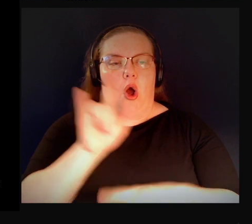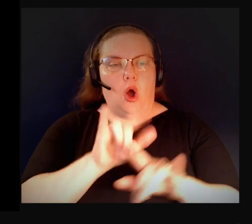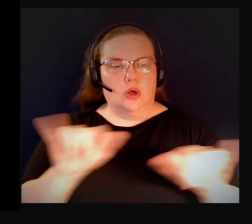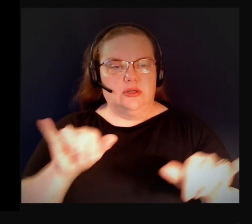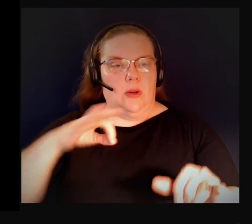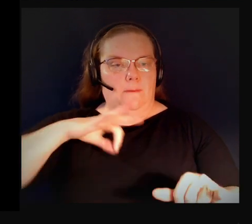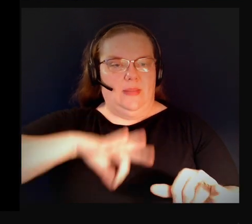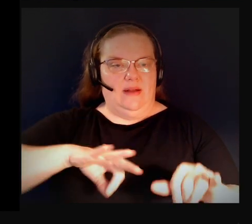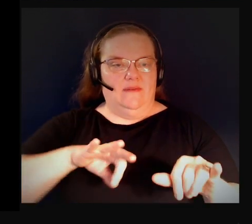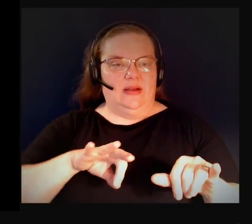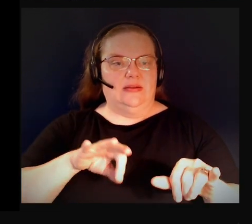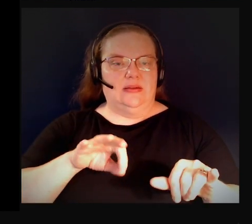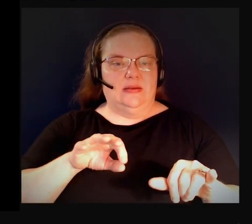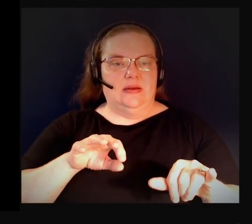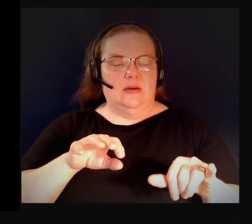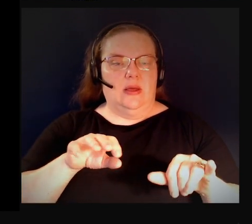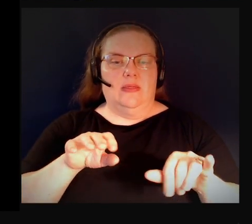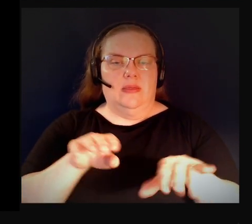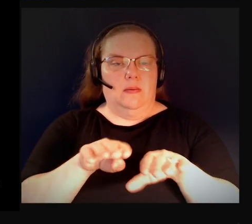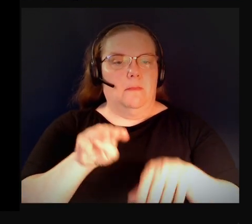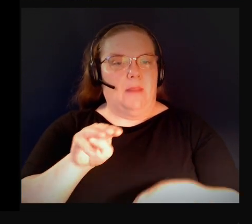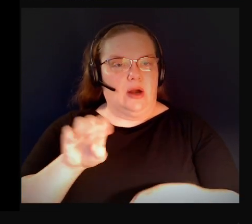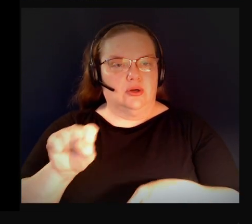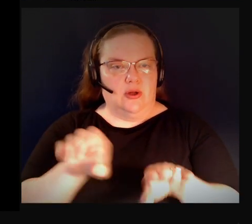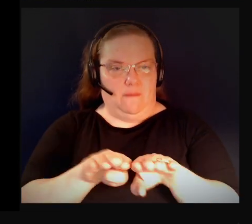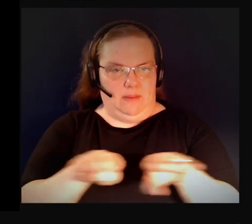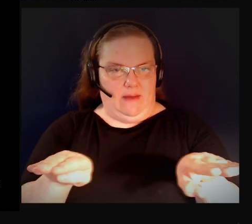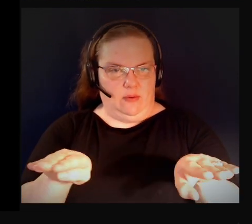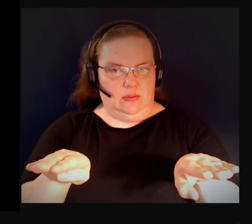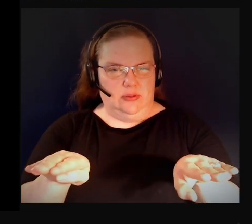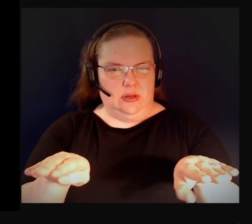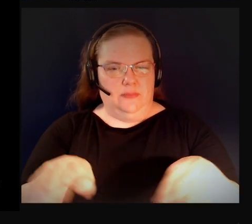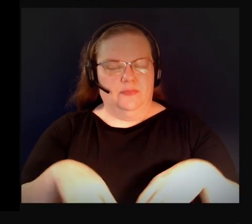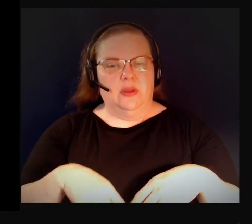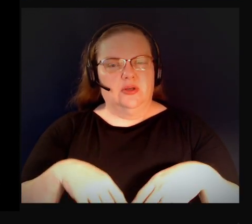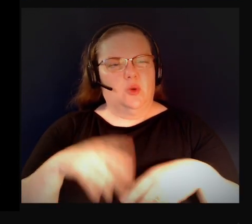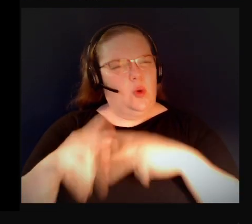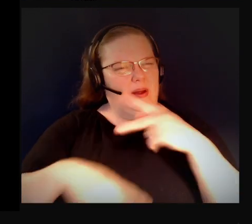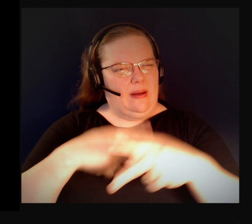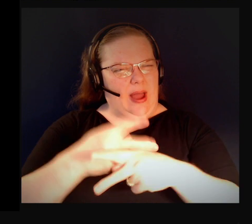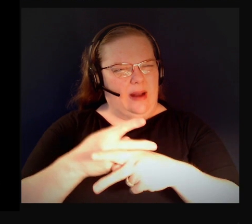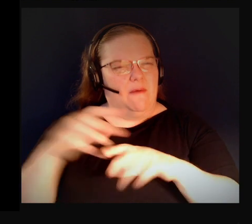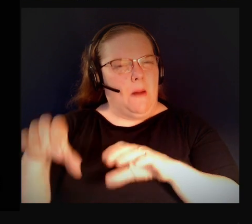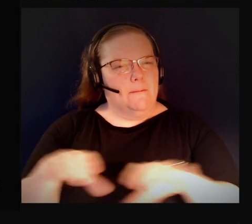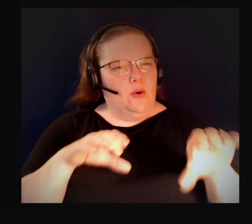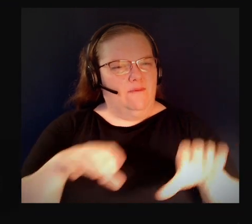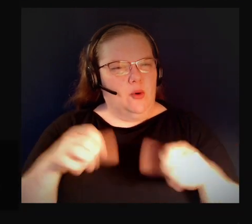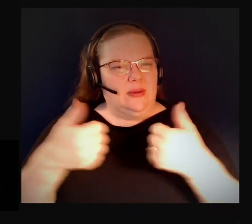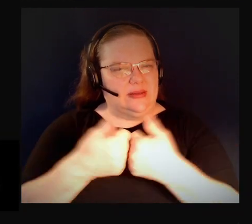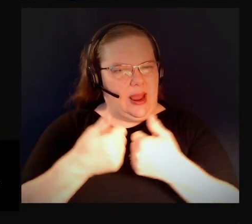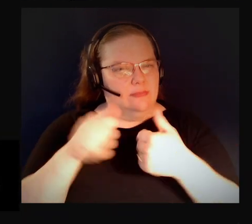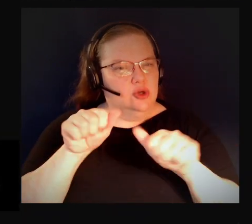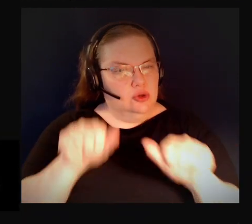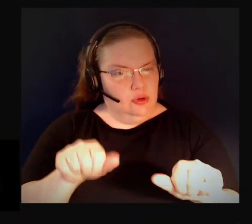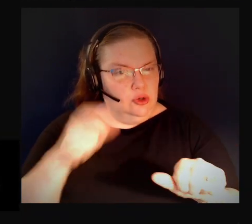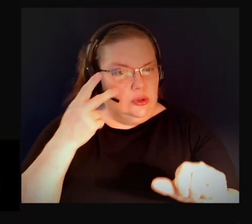So you may be wondering, what does this mean for you and what kind of performance gains should you be expecting to see? So here you can see stats